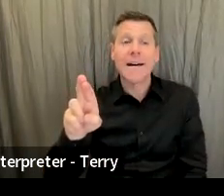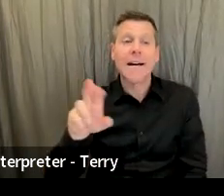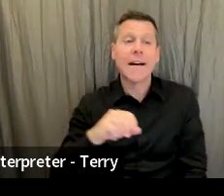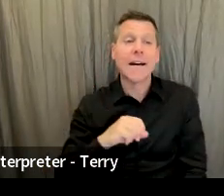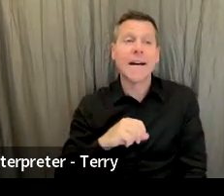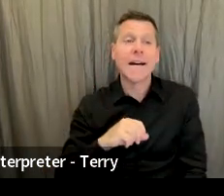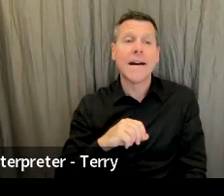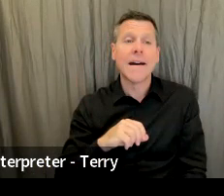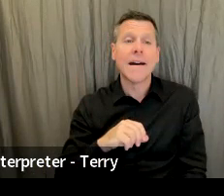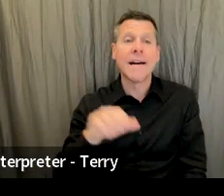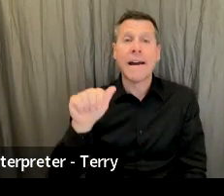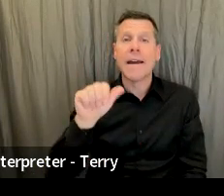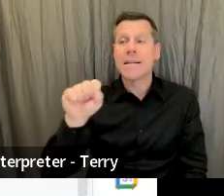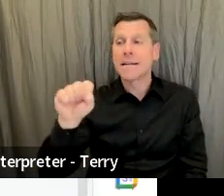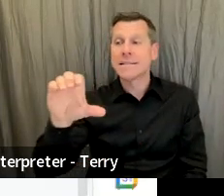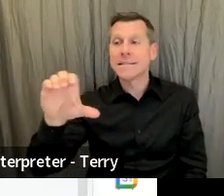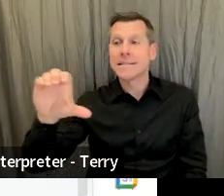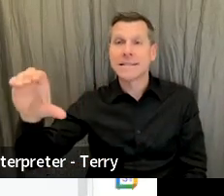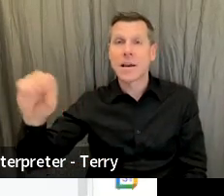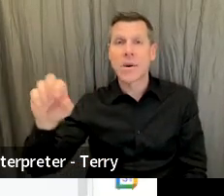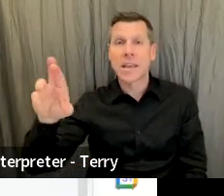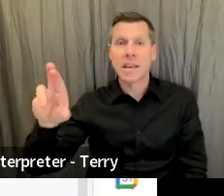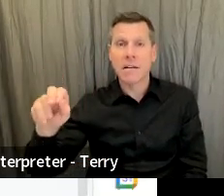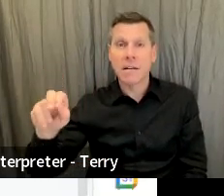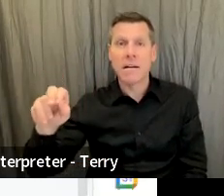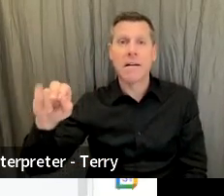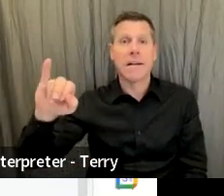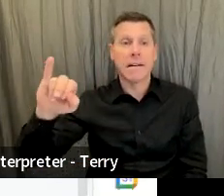s triple C, OCR Inclusion, Diversity, Equity and Anti-Racism Audit,